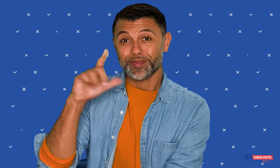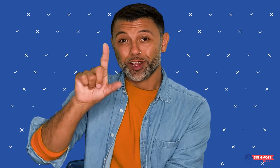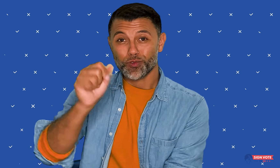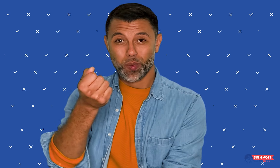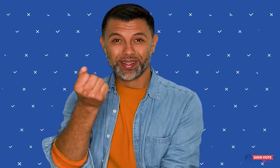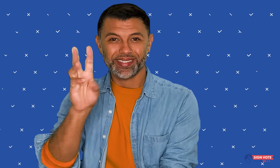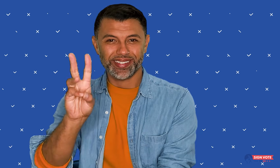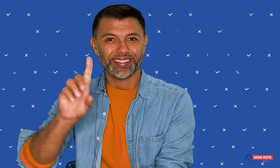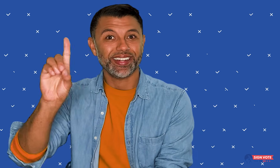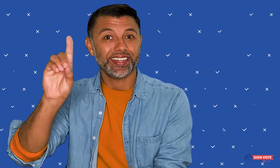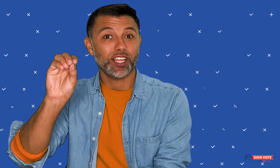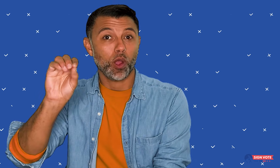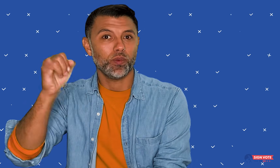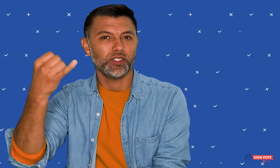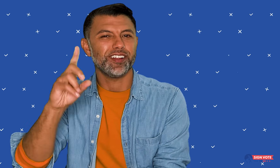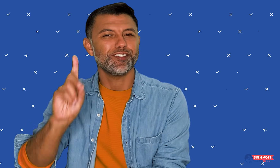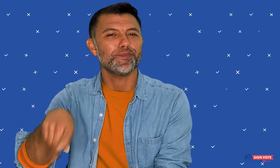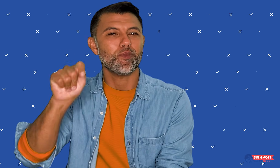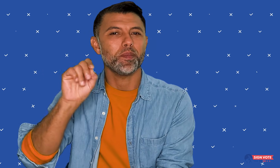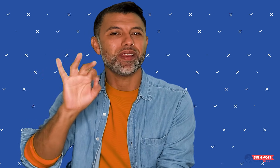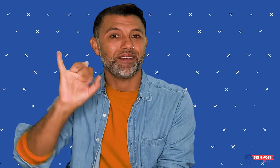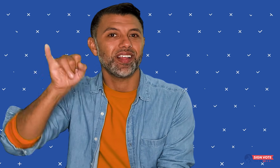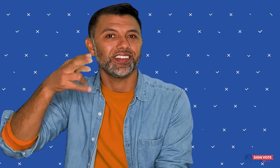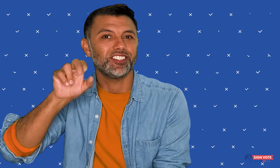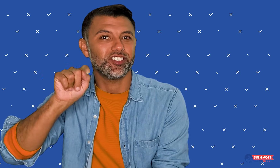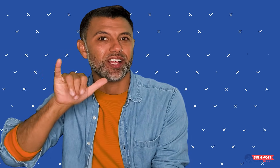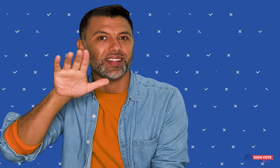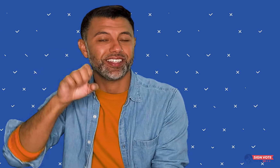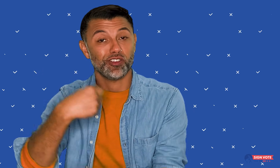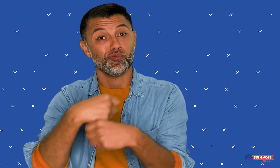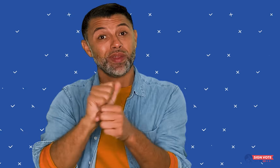In 2016, the DOJ (Department of Justice)